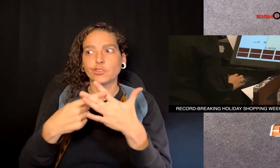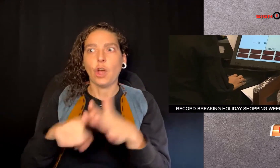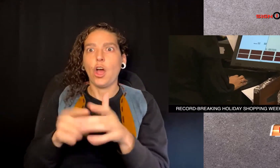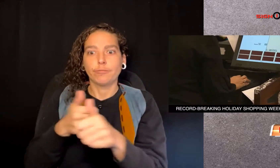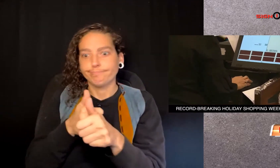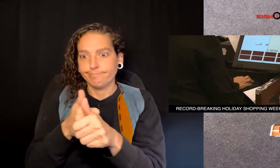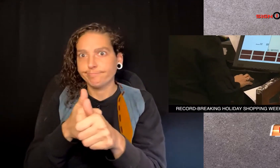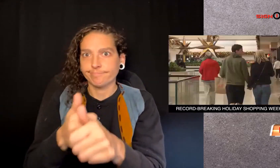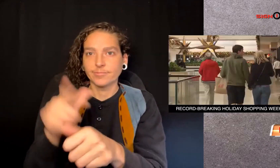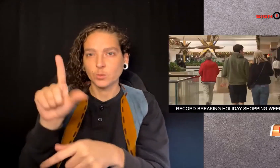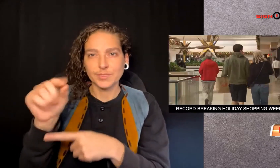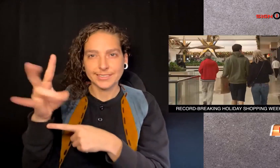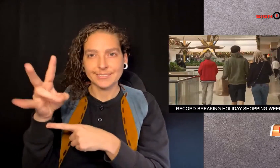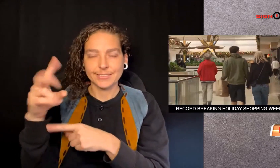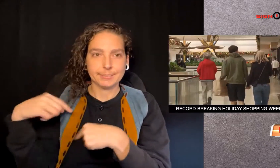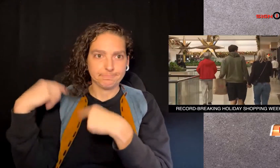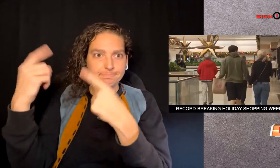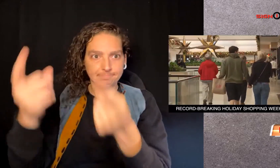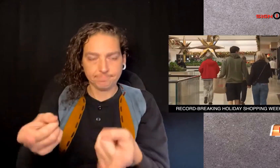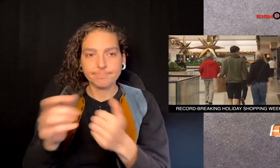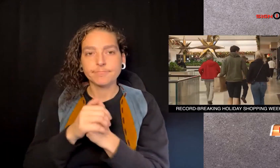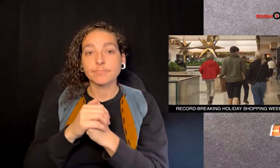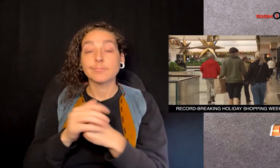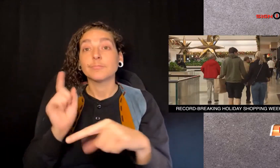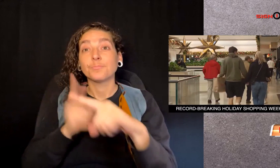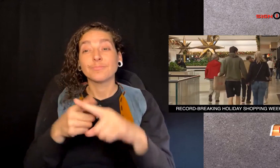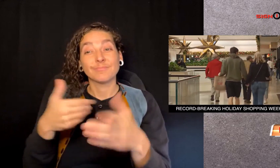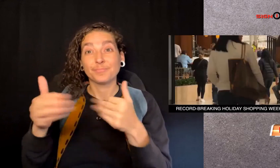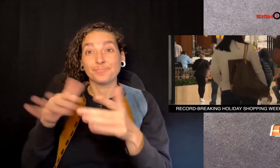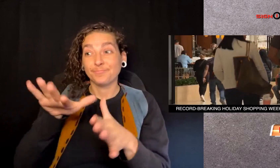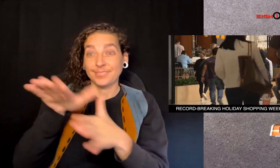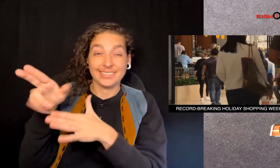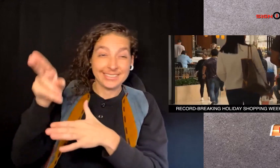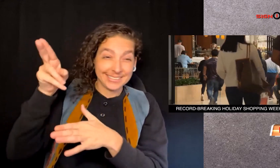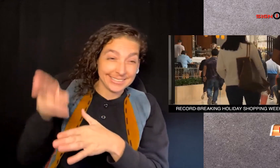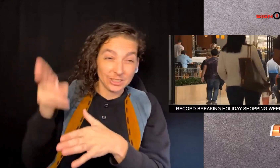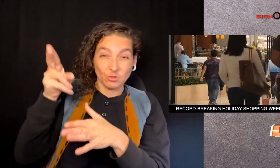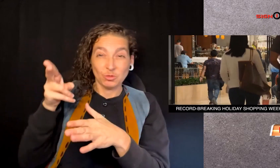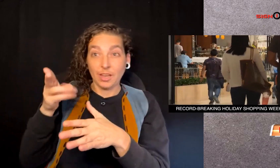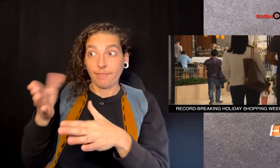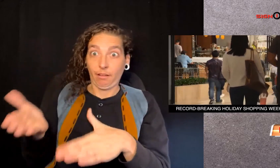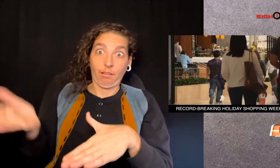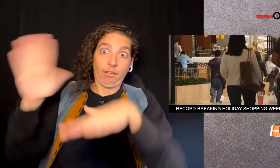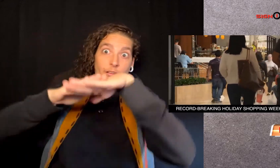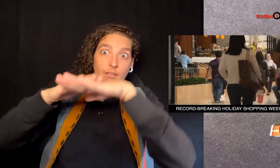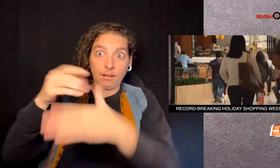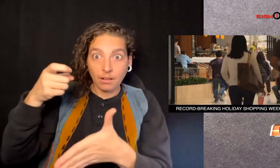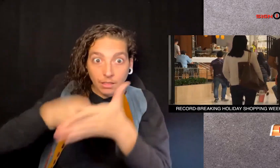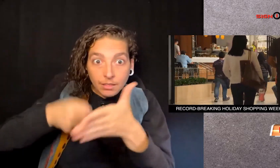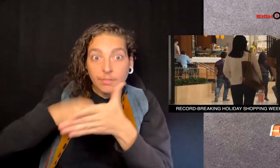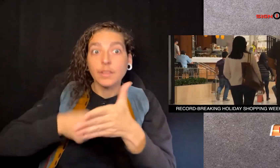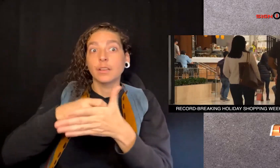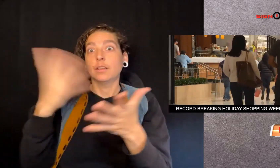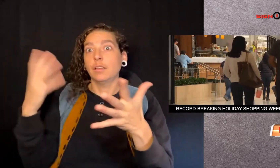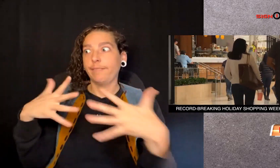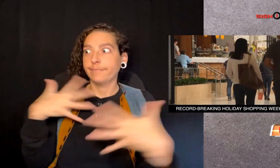shopping season they've ever recorded since it started tracking in 2017 and that's despite